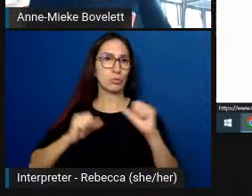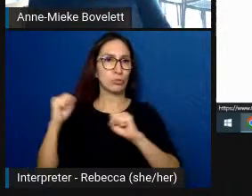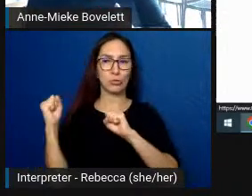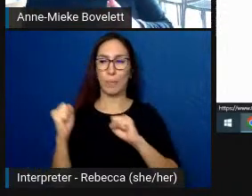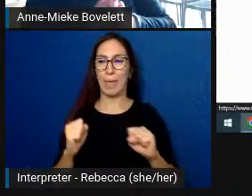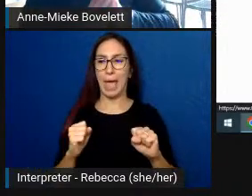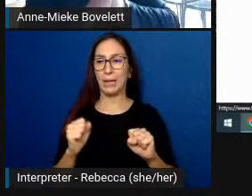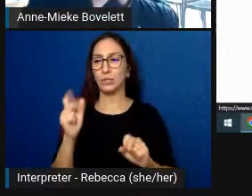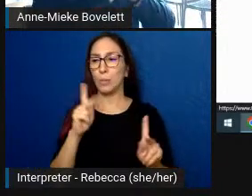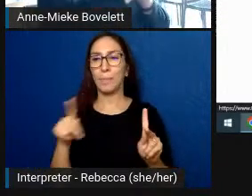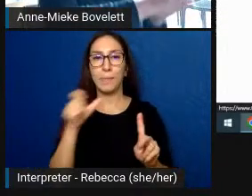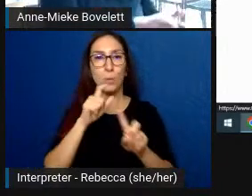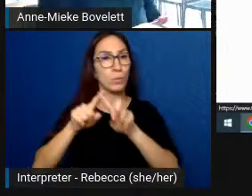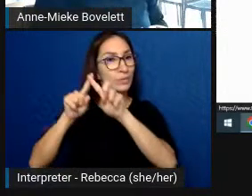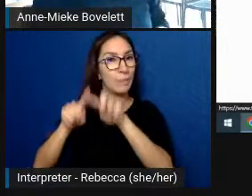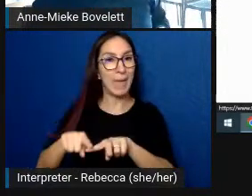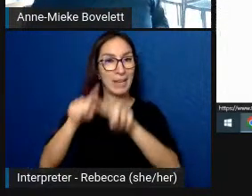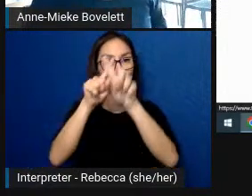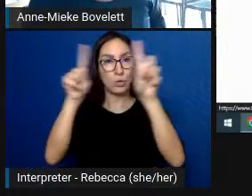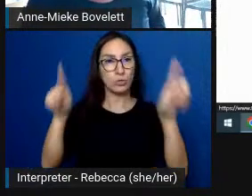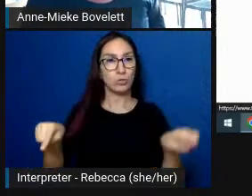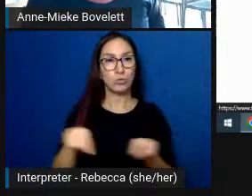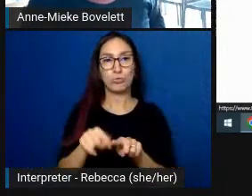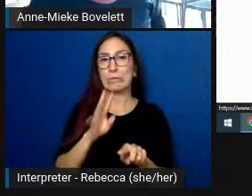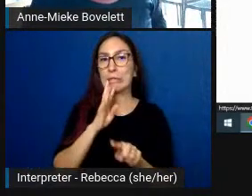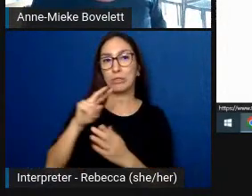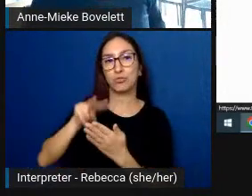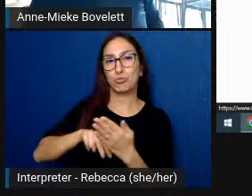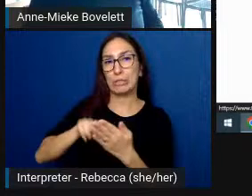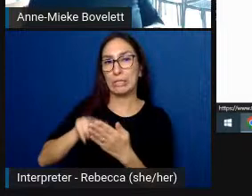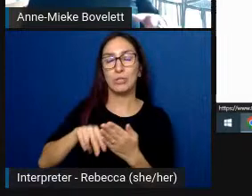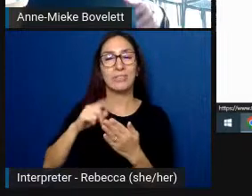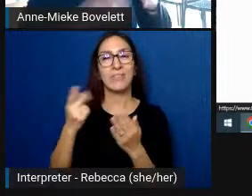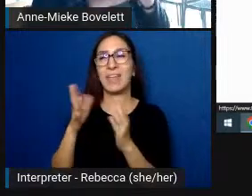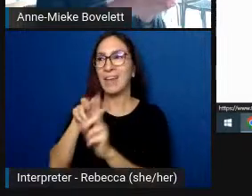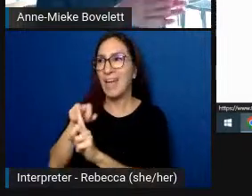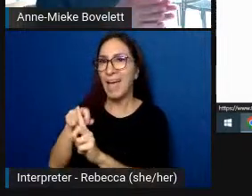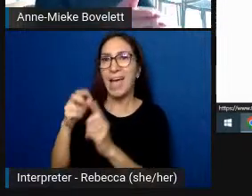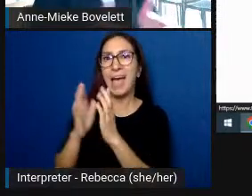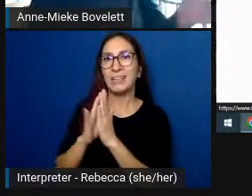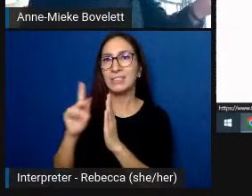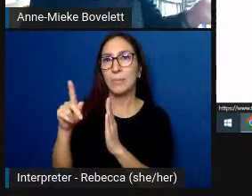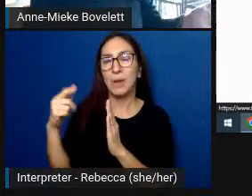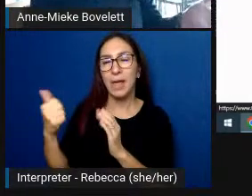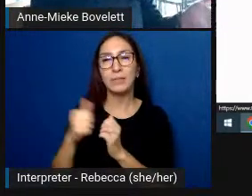It just has to be very, very clear because this is kind of dramatic. Who are depending on a screen reader and